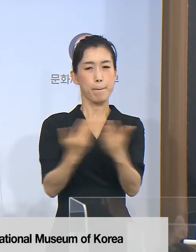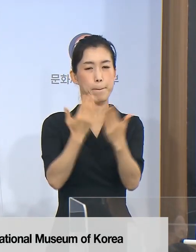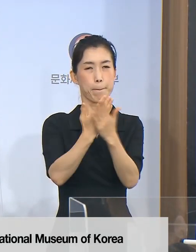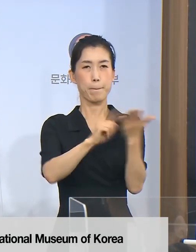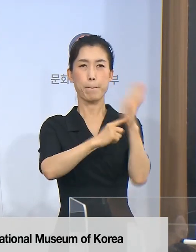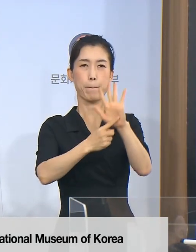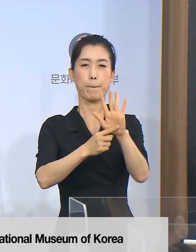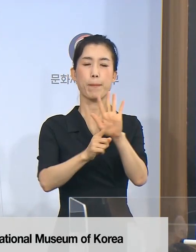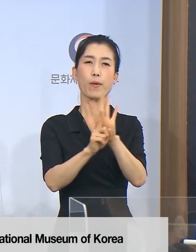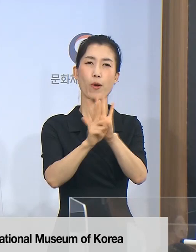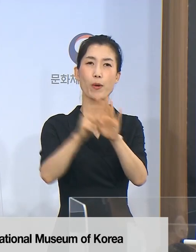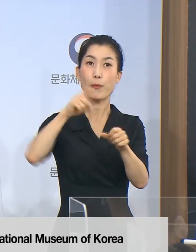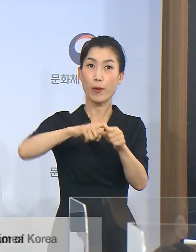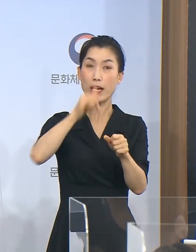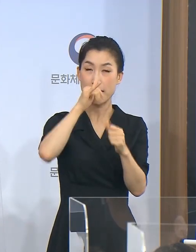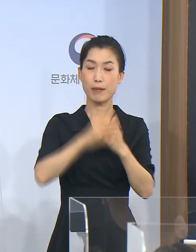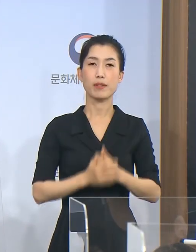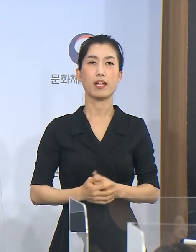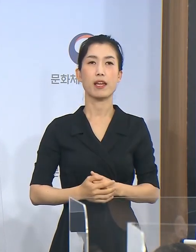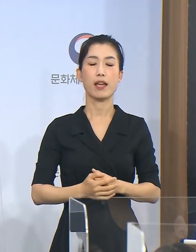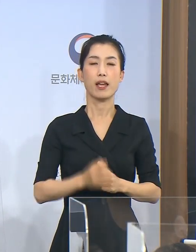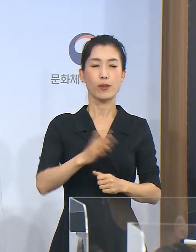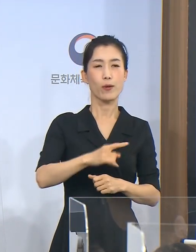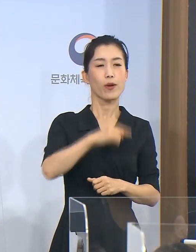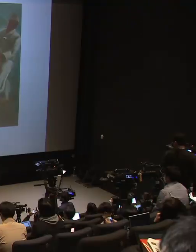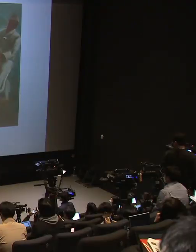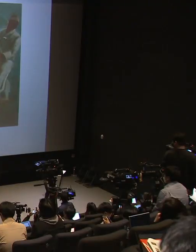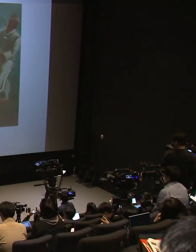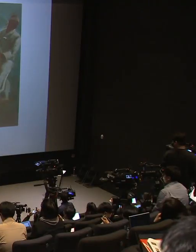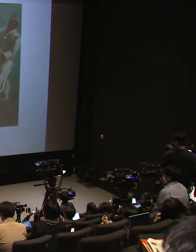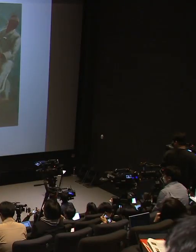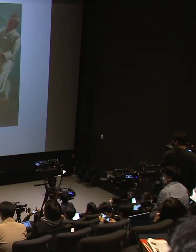from both the West and East."